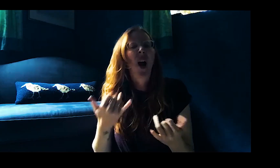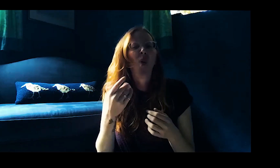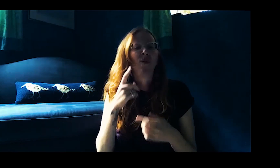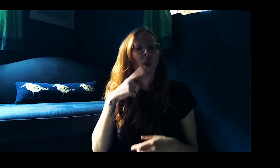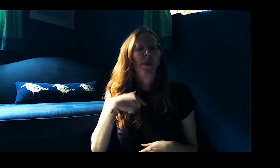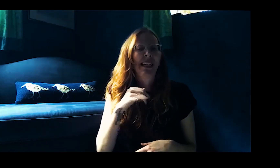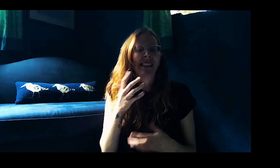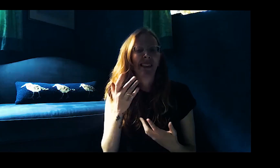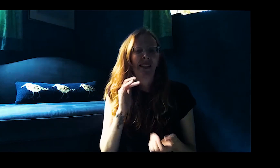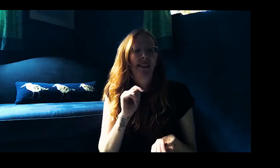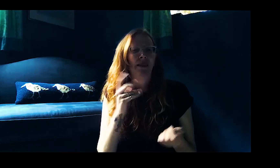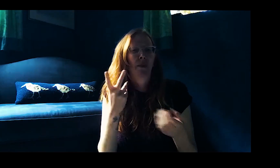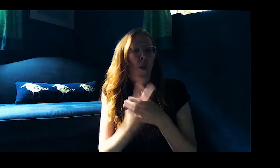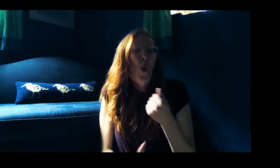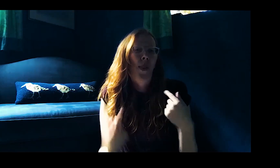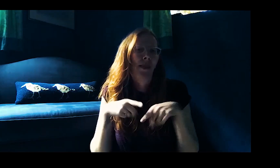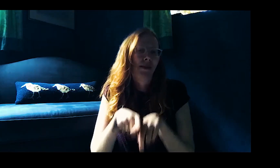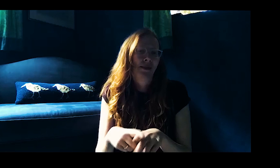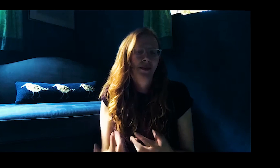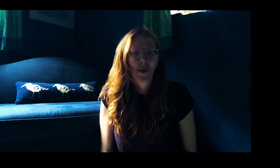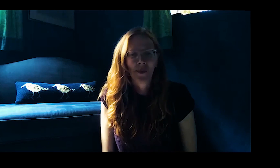and I do have my other job, but I also do this on the side.